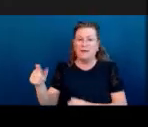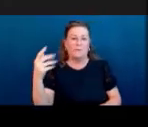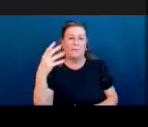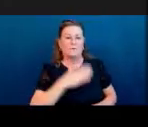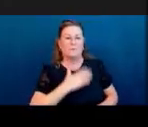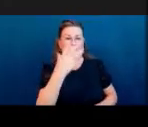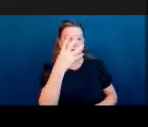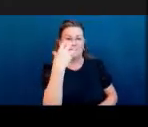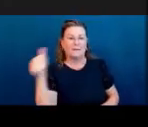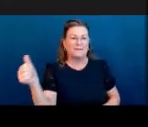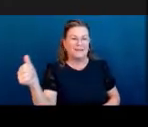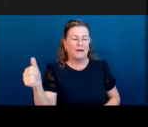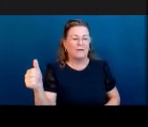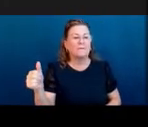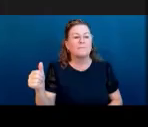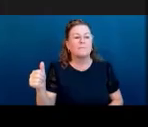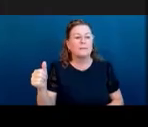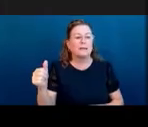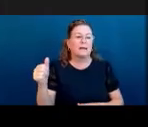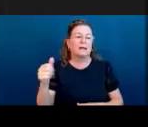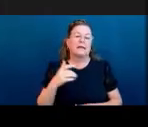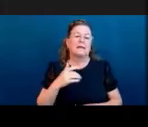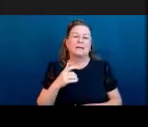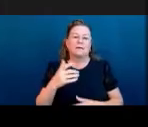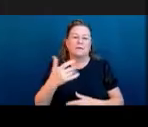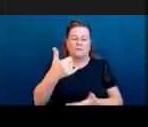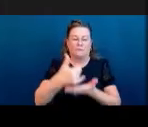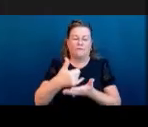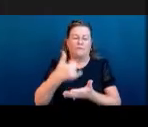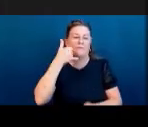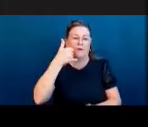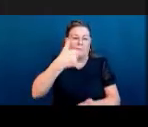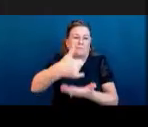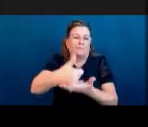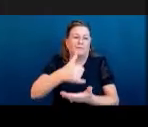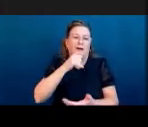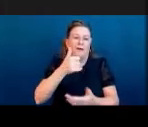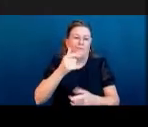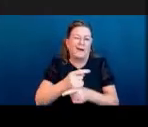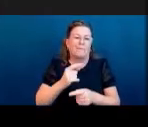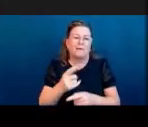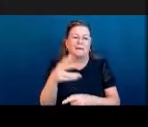didn't put the phone correctly. So it was just a video of the ceiling, but I can hear him trying to narrate what he was